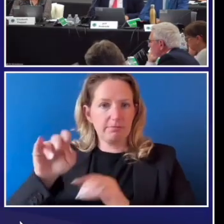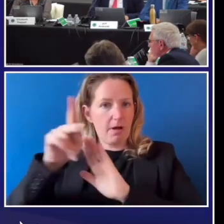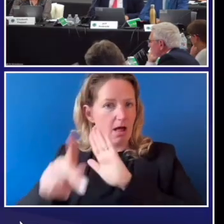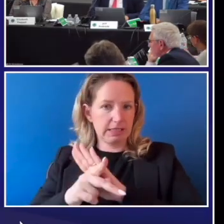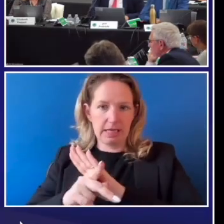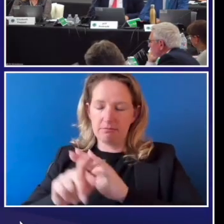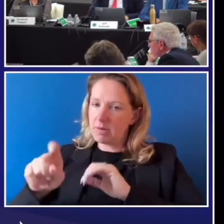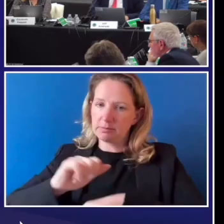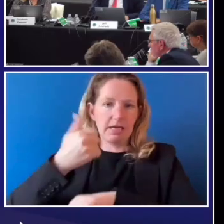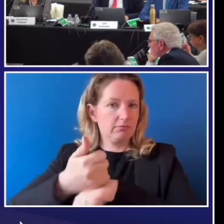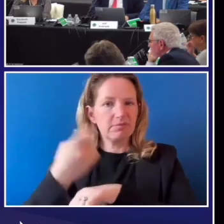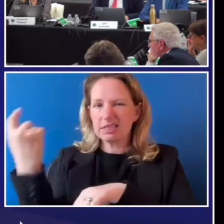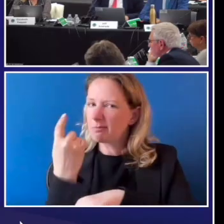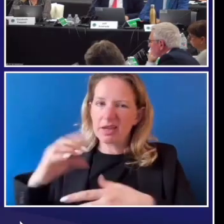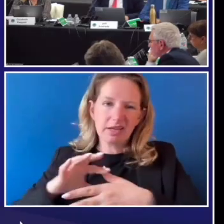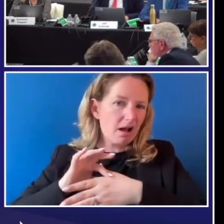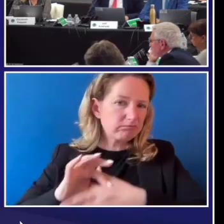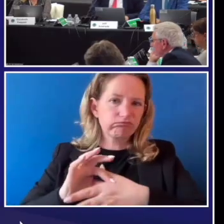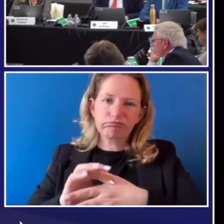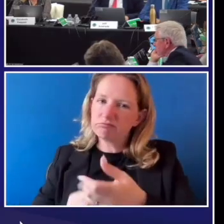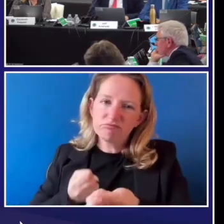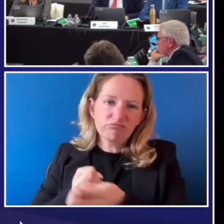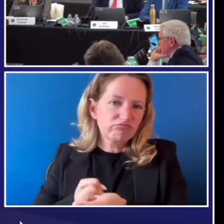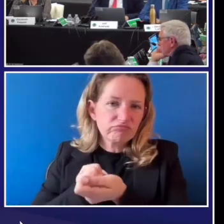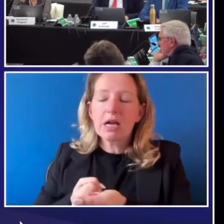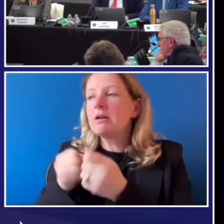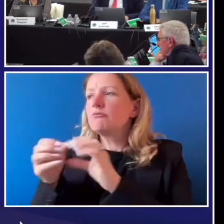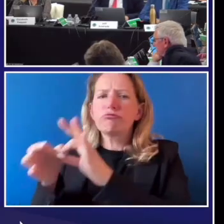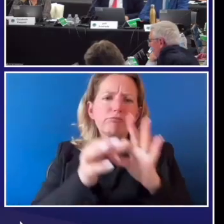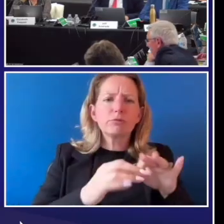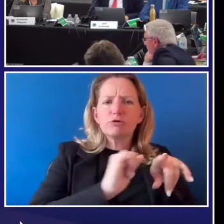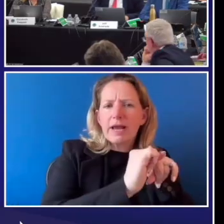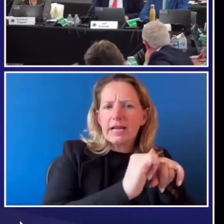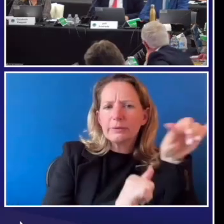it meaningful, you know, this kind of goes to the training as well, right? It's not just a piece of paper that lives in the office.